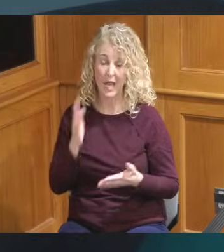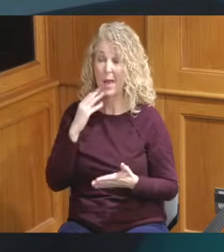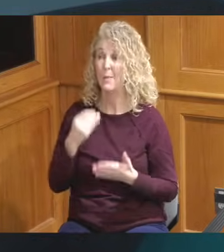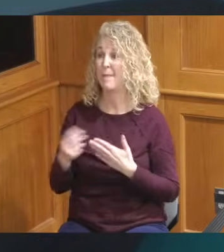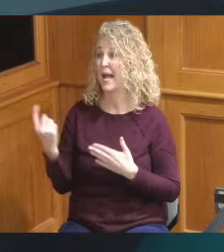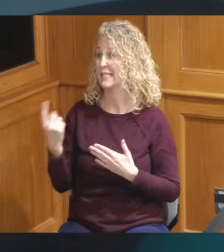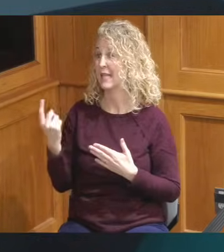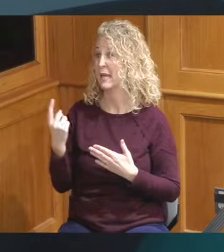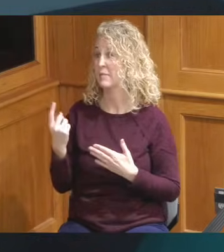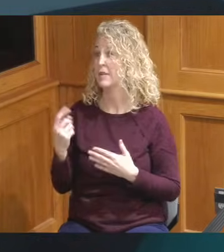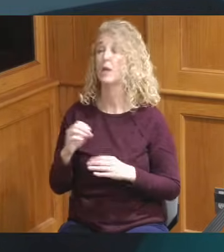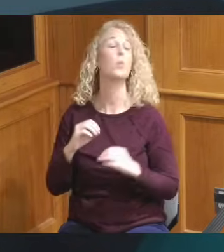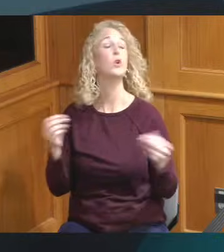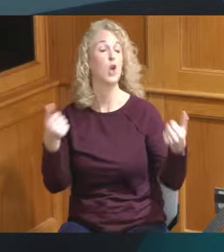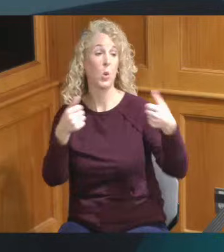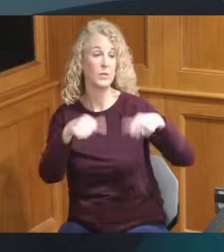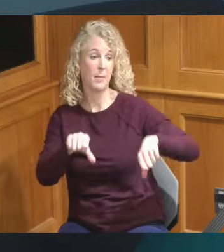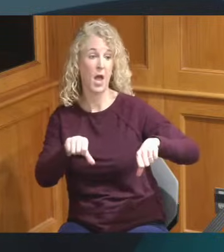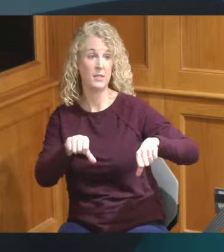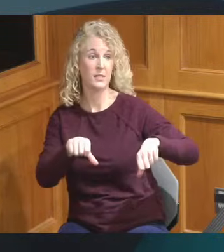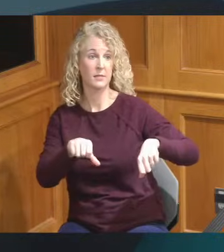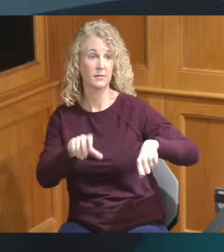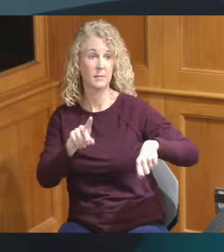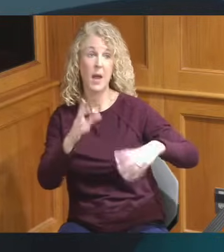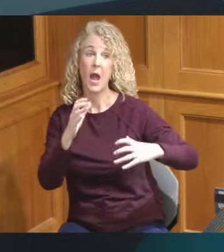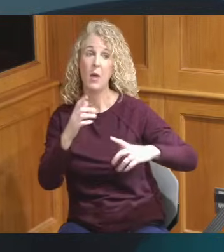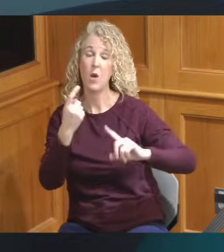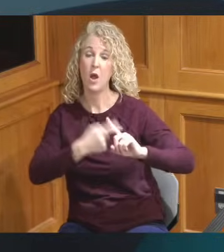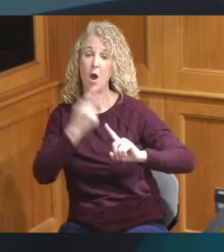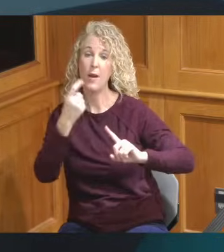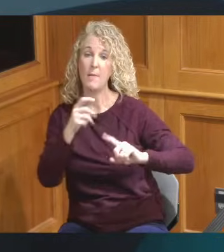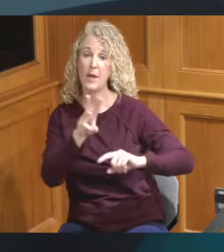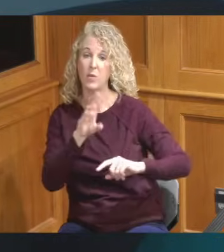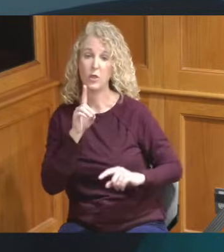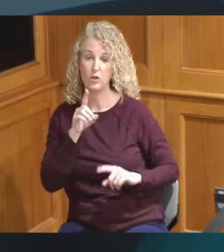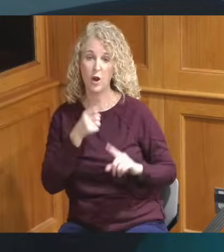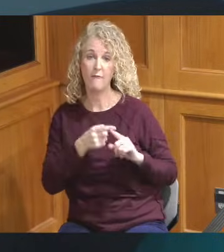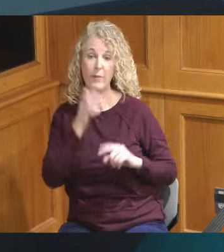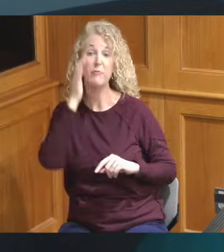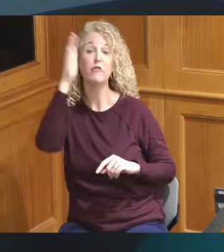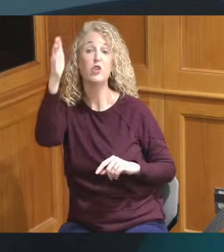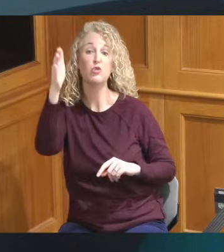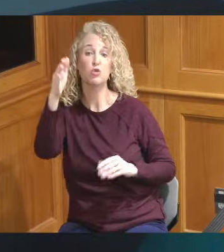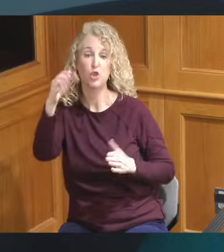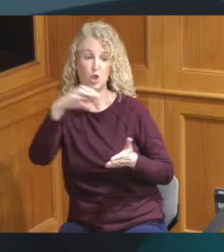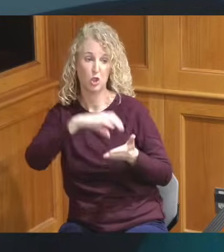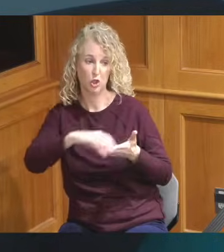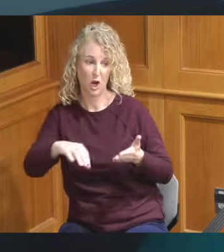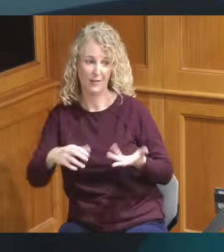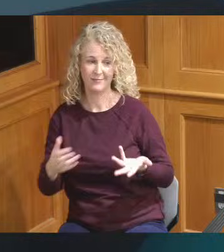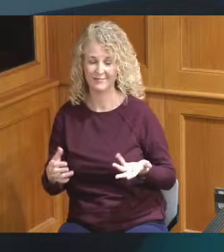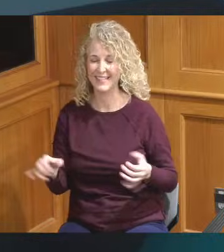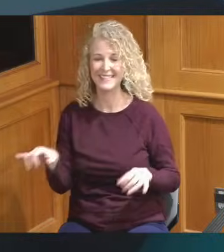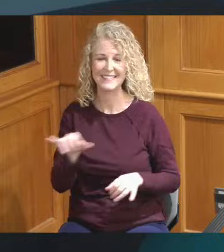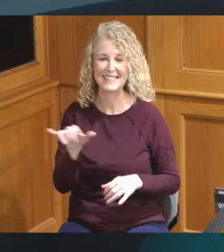They say, "Don't put no money down, but I want an automatic withdrawal from your future checks." So,